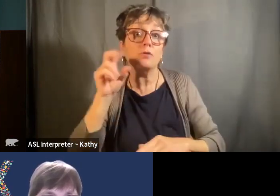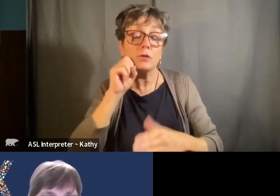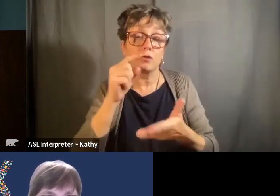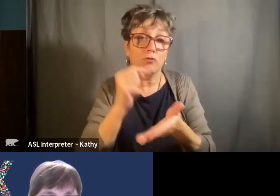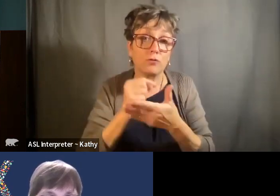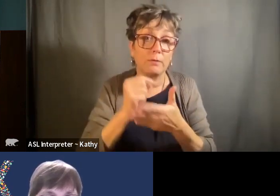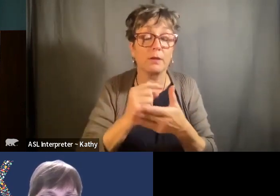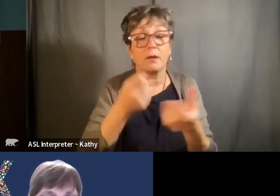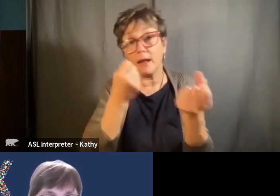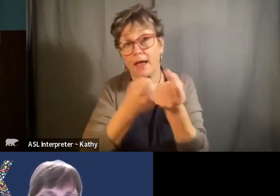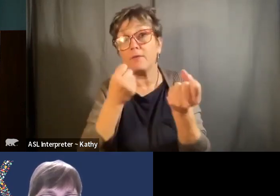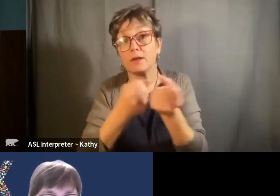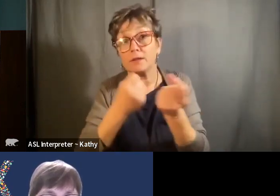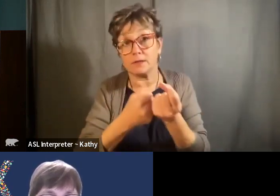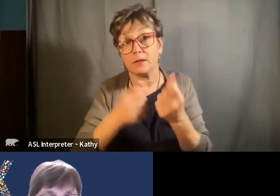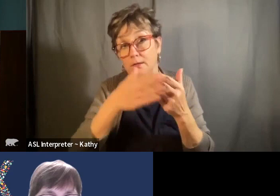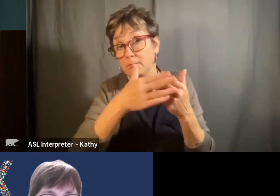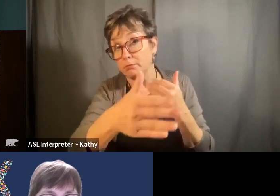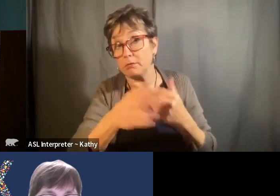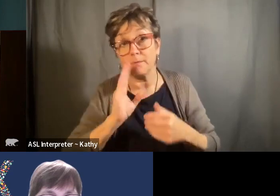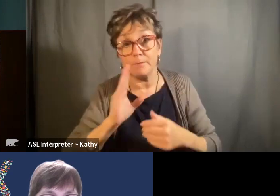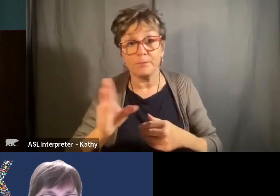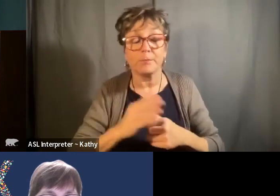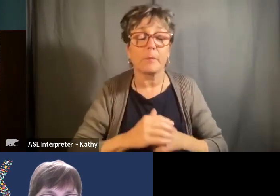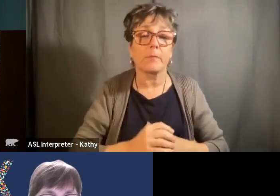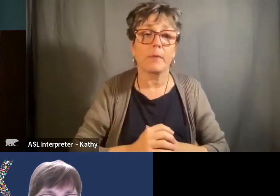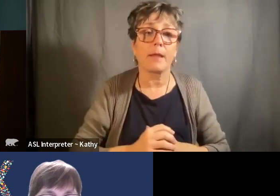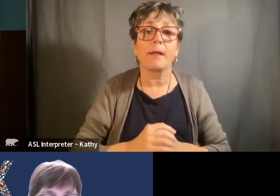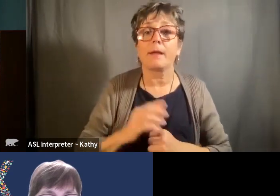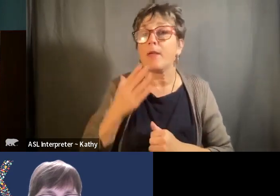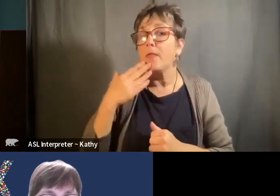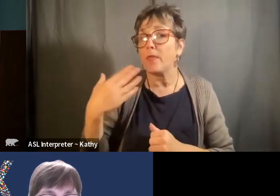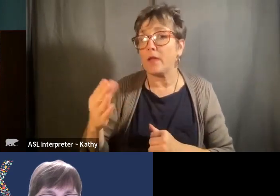Thank you, Megan, for that, and and I'll just add that you know this is definitely